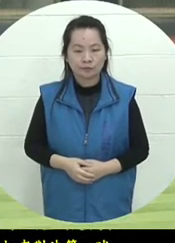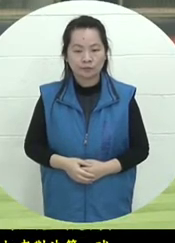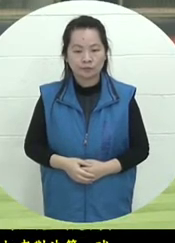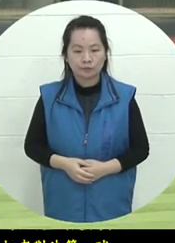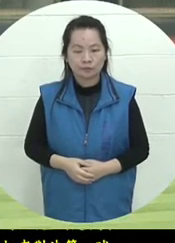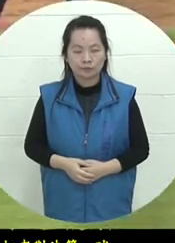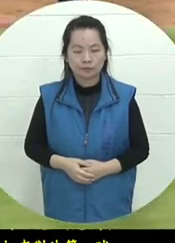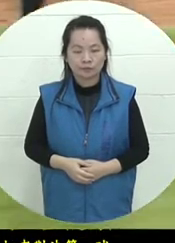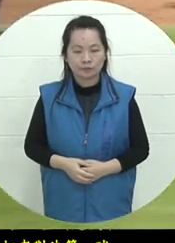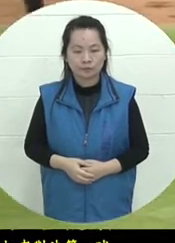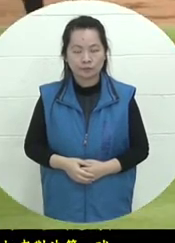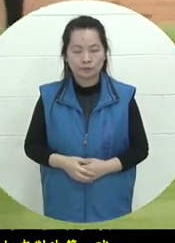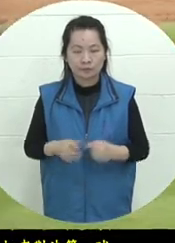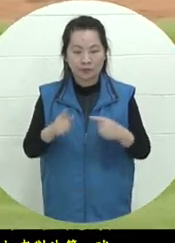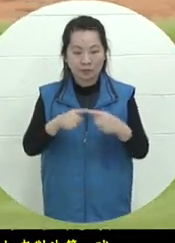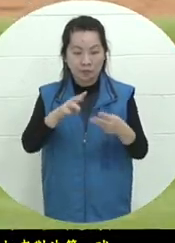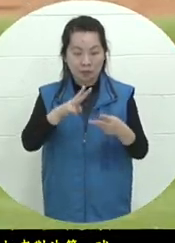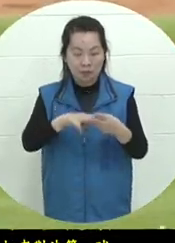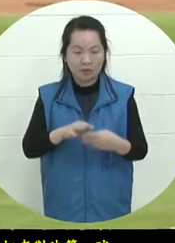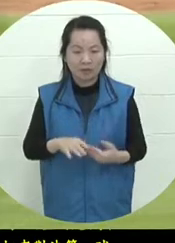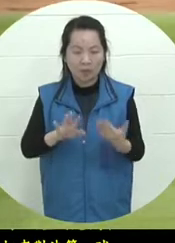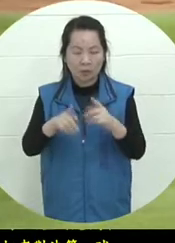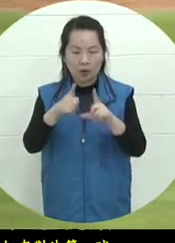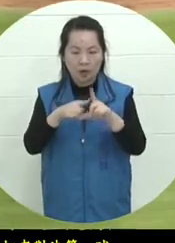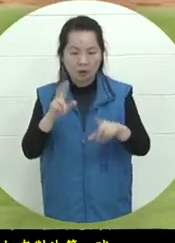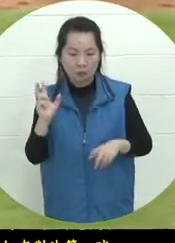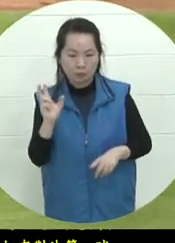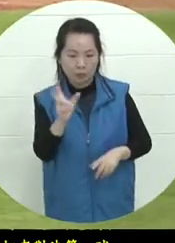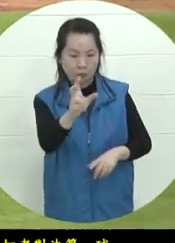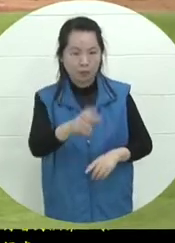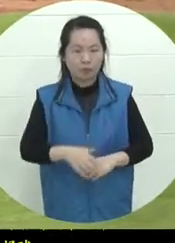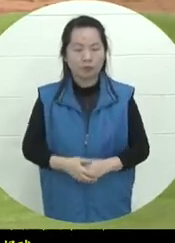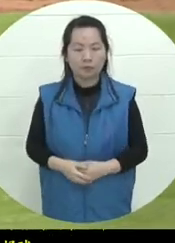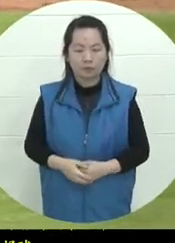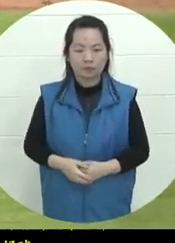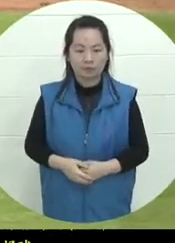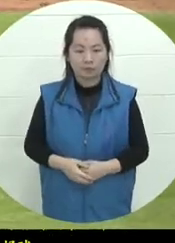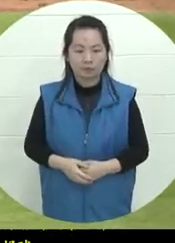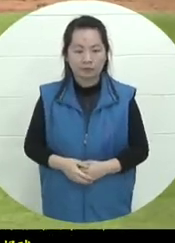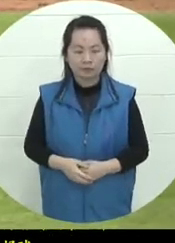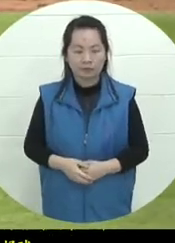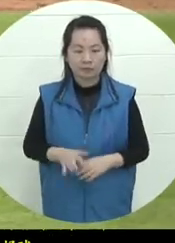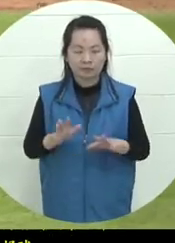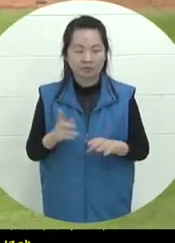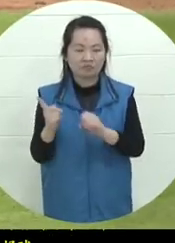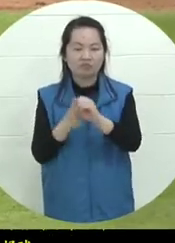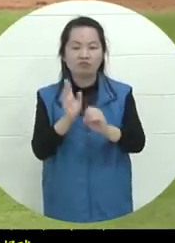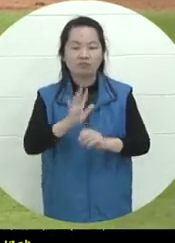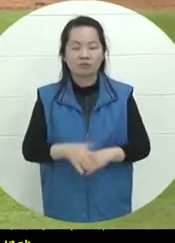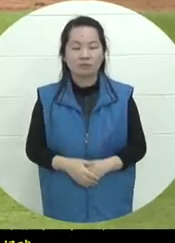good pitch with a diplomatic pitch to face Oda's foreign coach's slide. At this time , the ball is picked out by the green stop first, and the Japanese team's formation